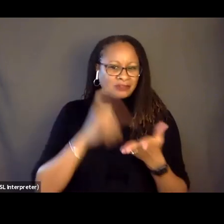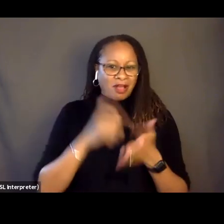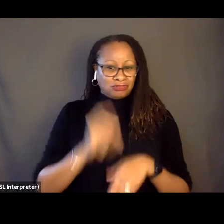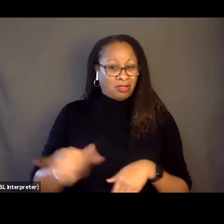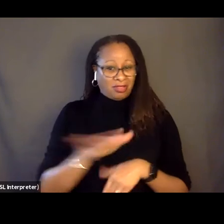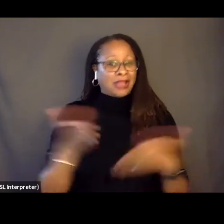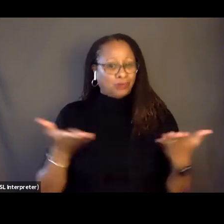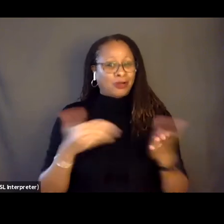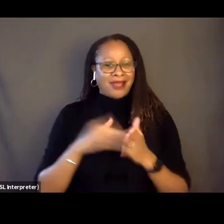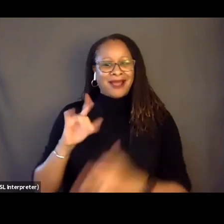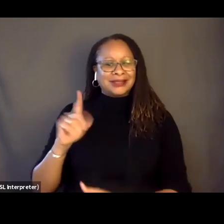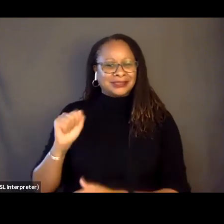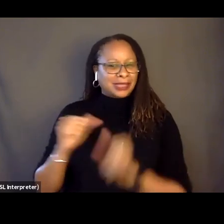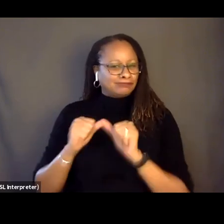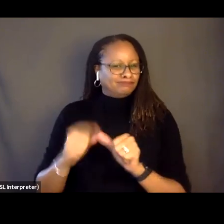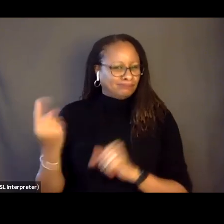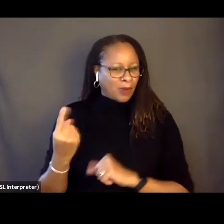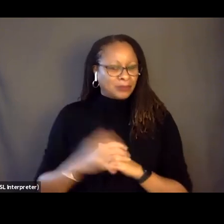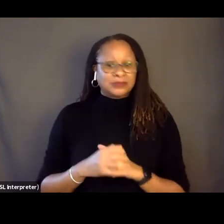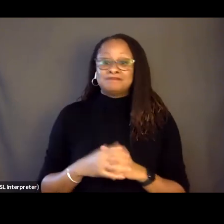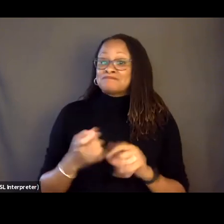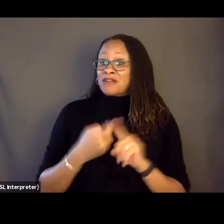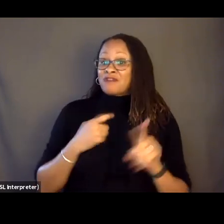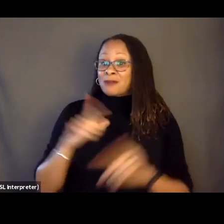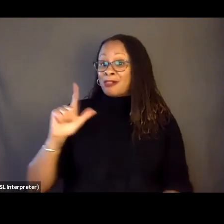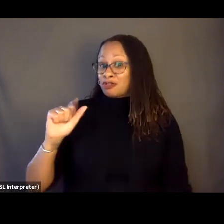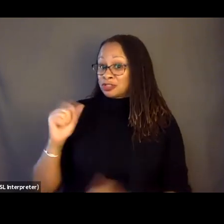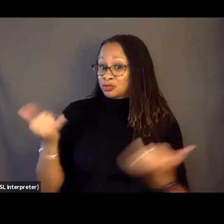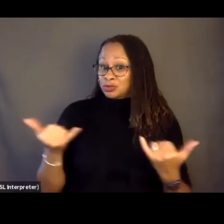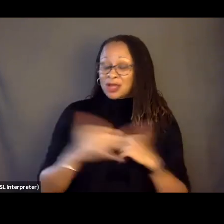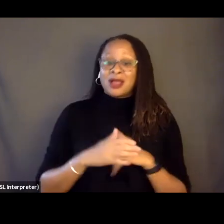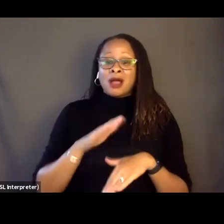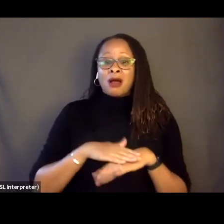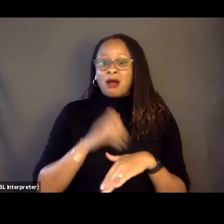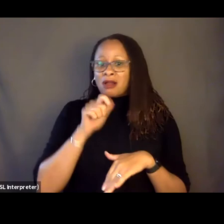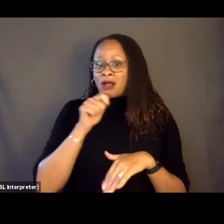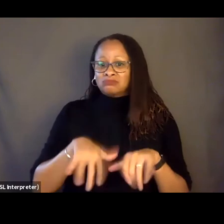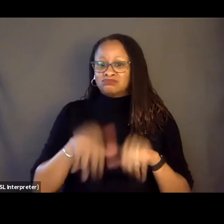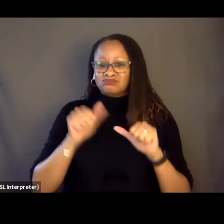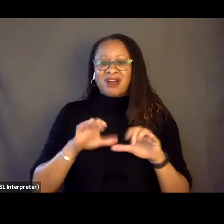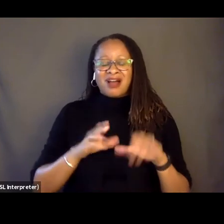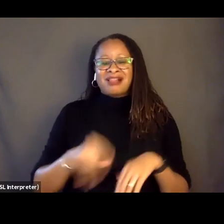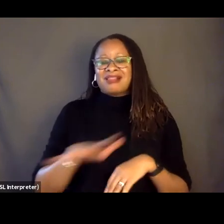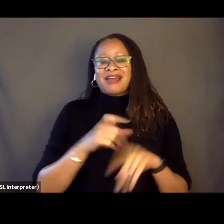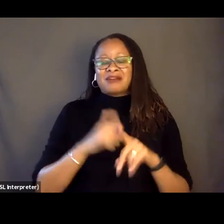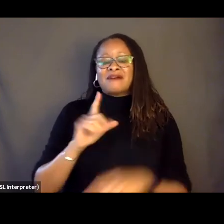I am coming to you today from Los Angeles, which is on the unceded land of the Tongva and Chumash people,